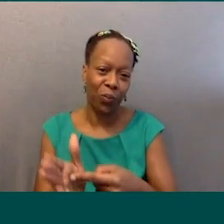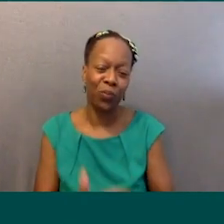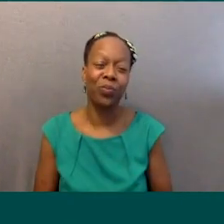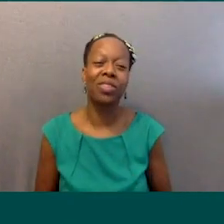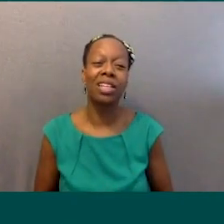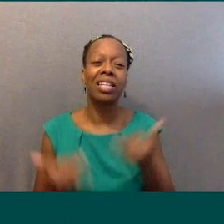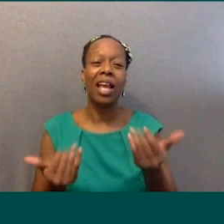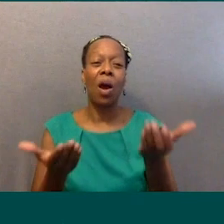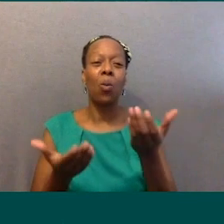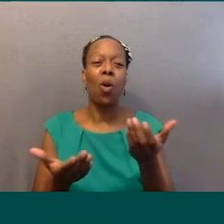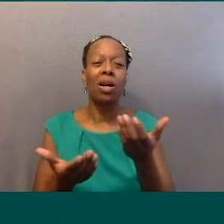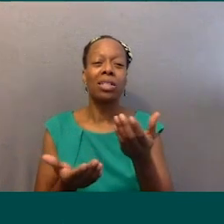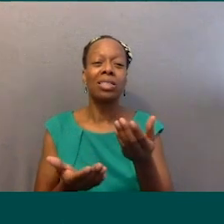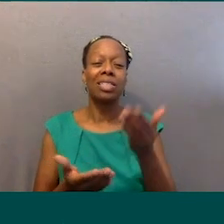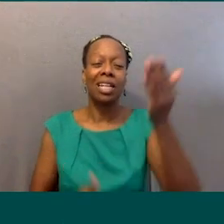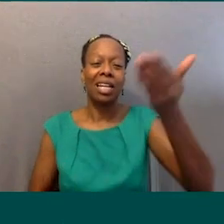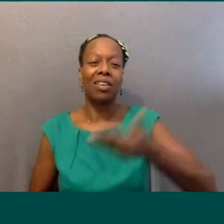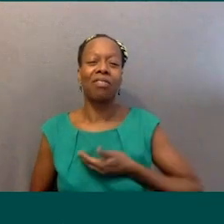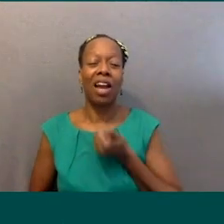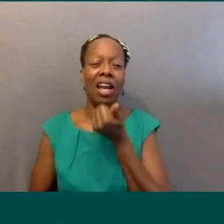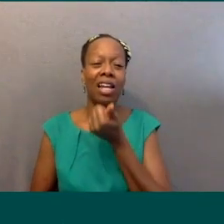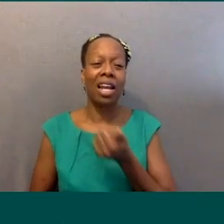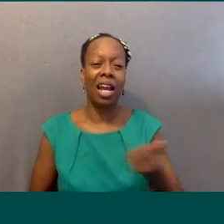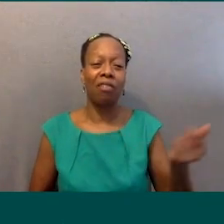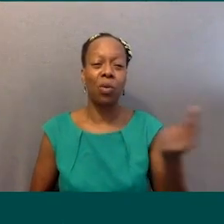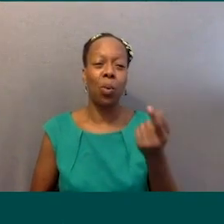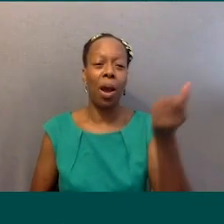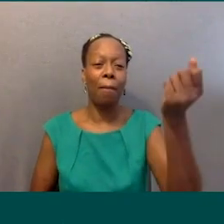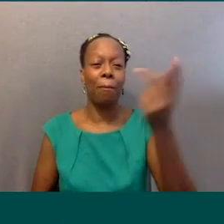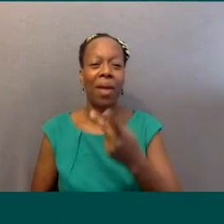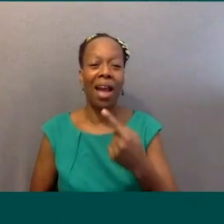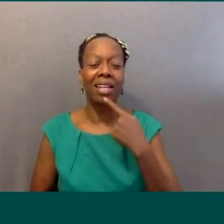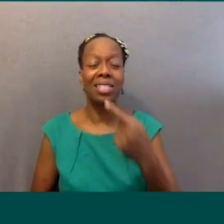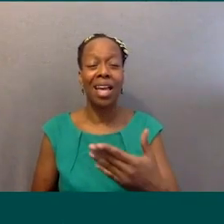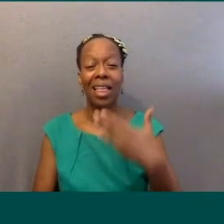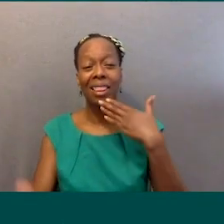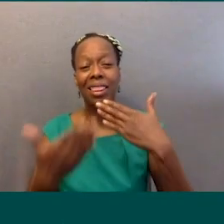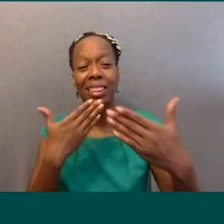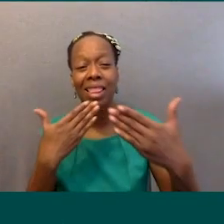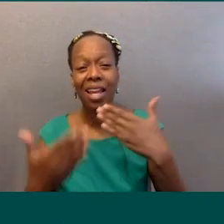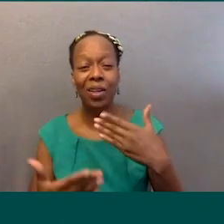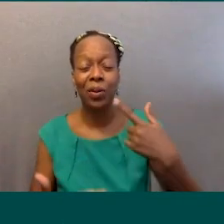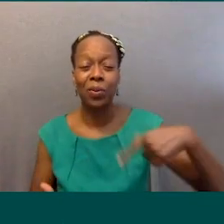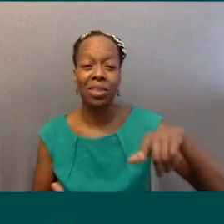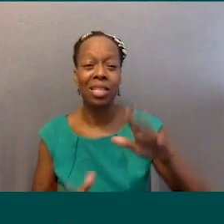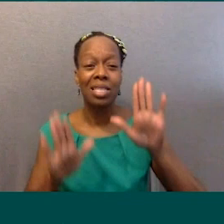because I really wanna thank you all. This has absolutely been an amazing hour and a half,